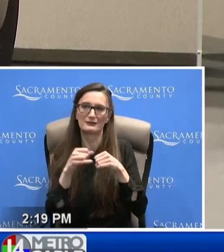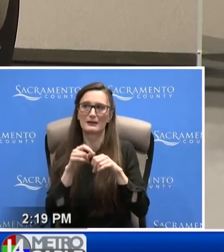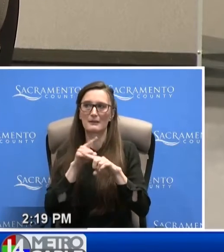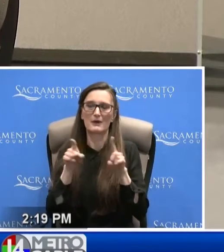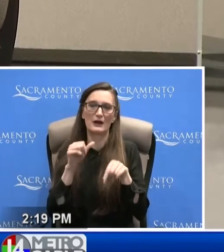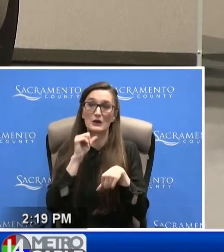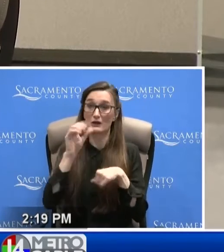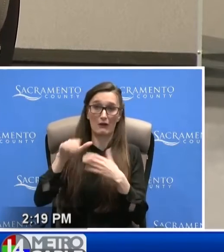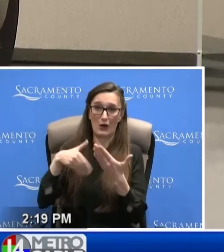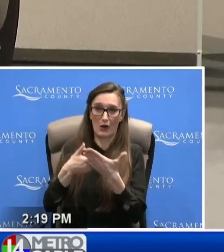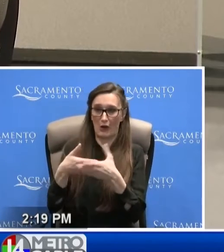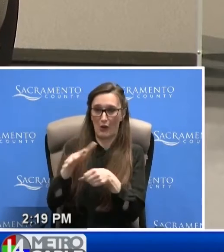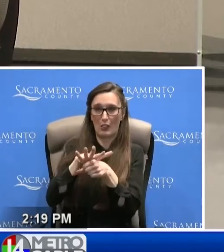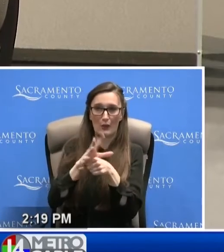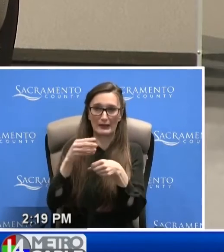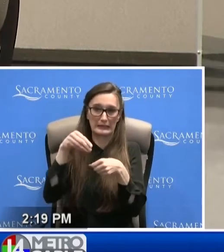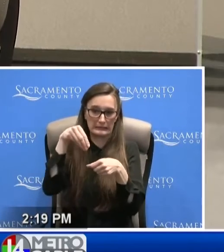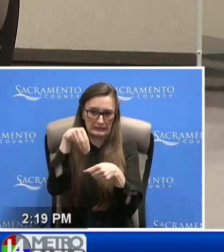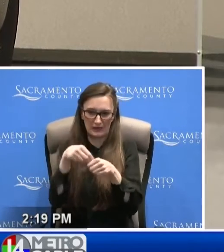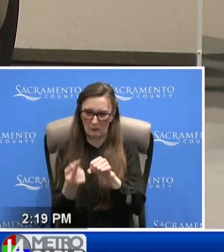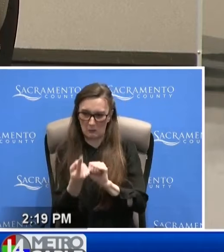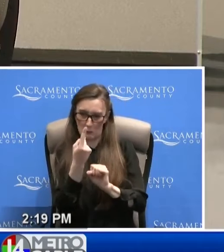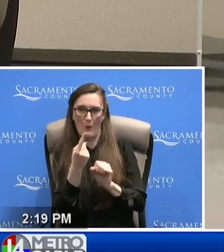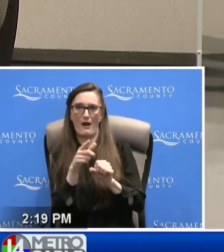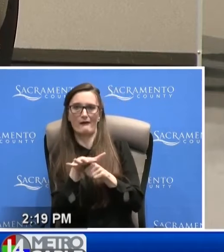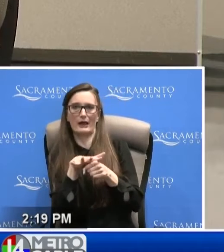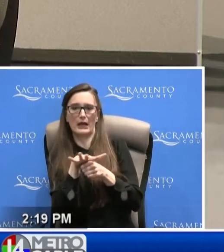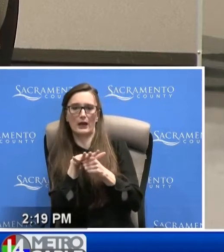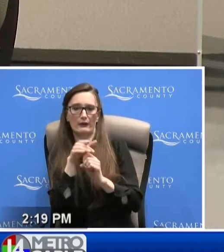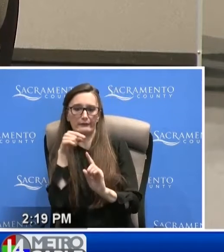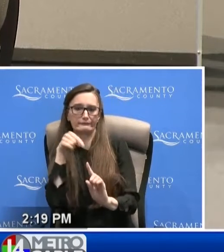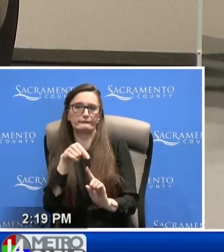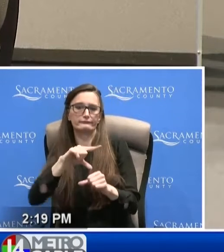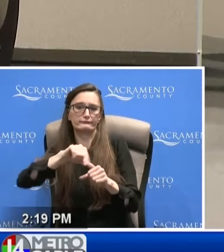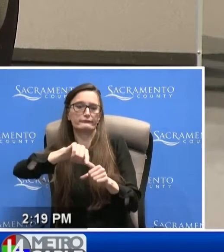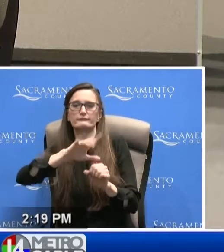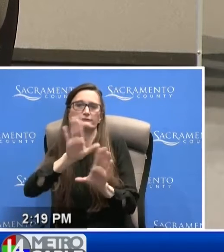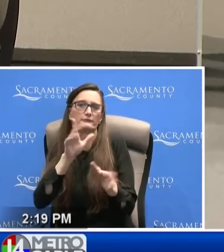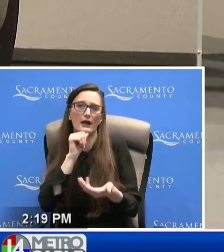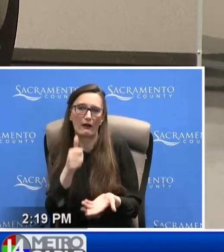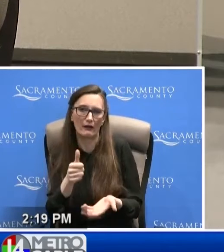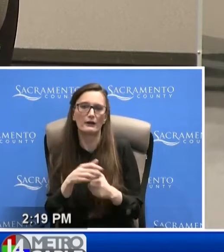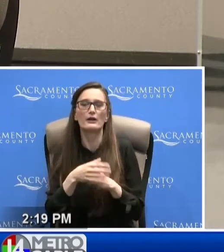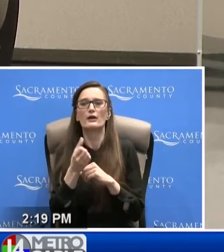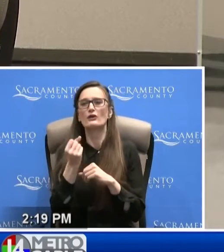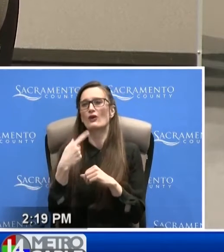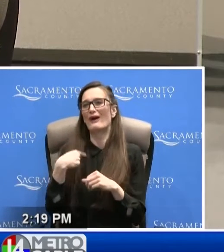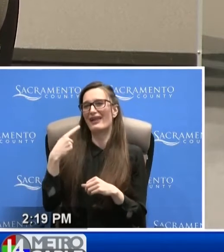located within a certain jurisdiction. And I think,